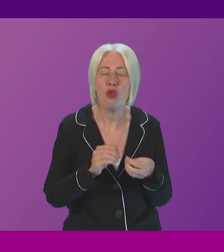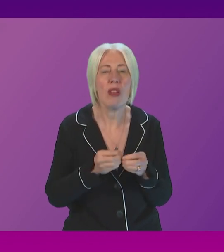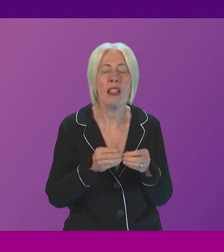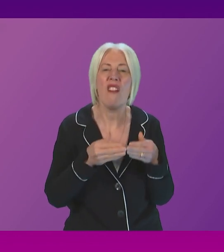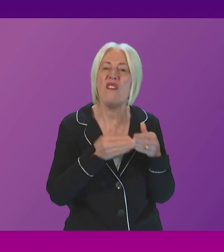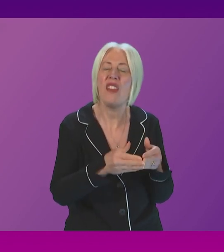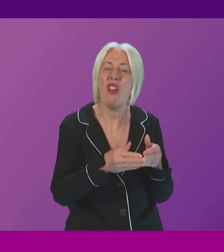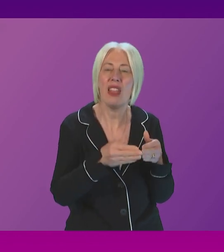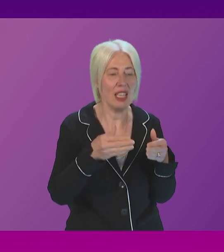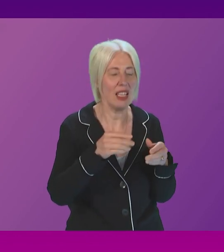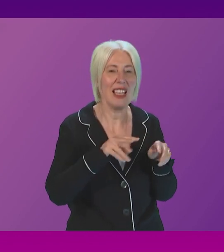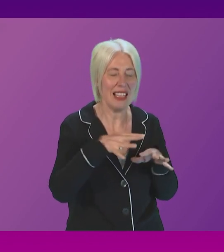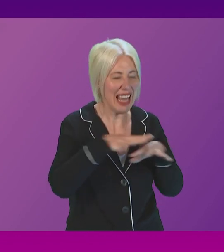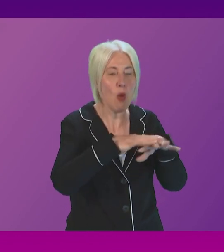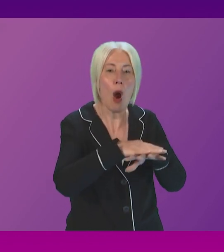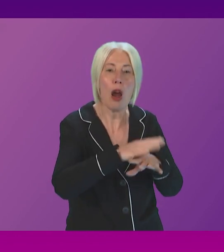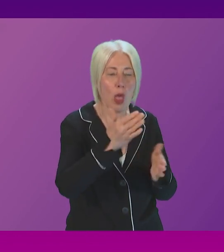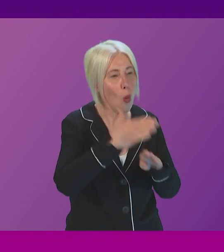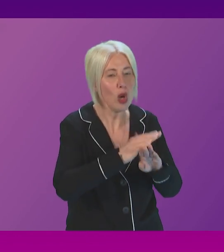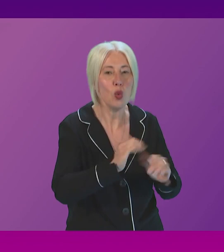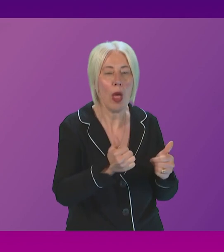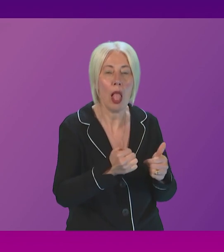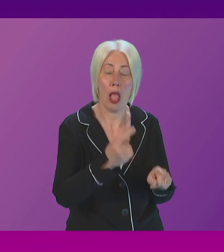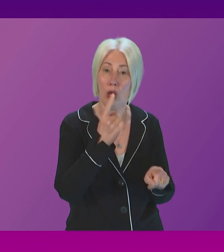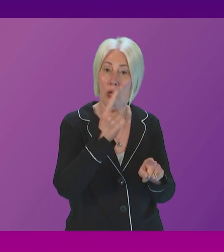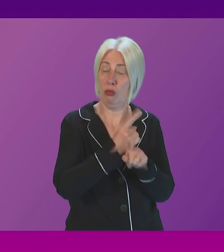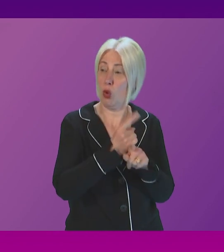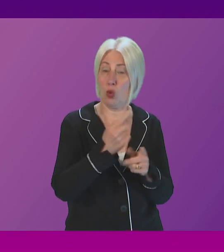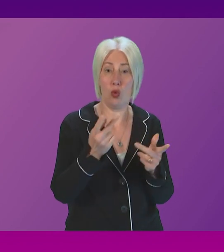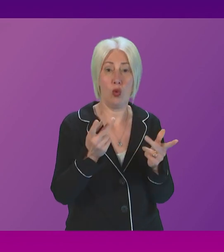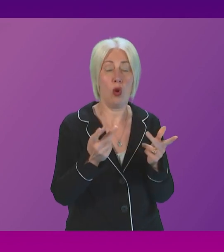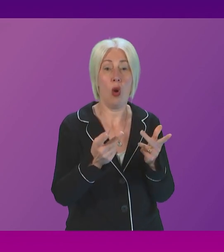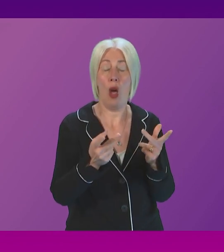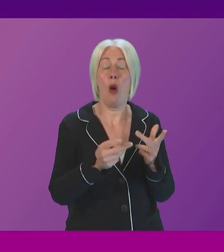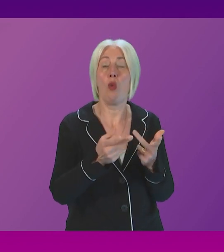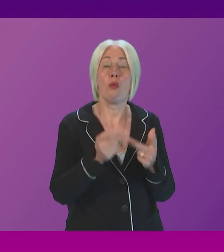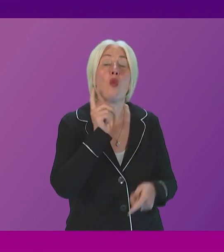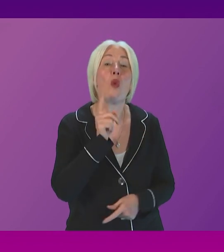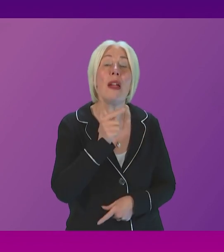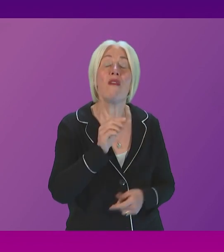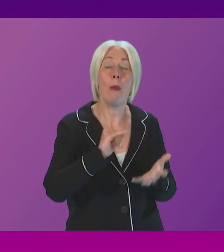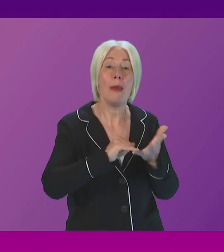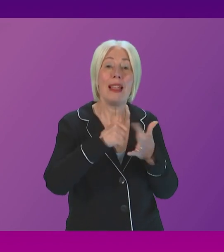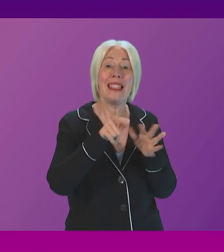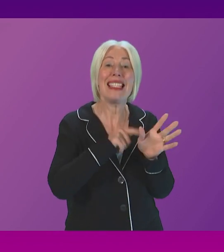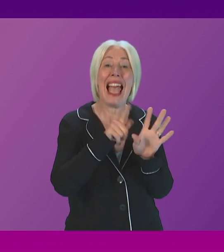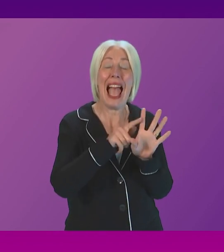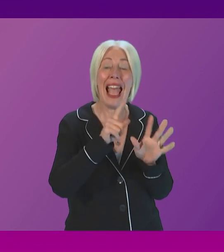causing chaos. We spoke to Eileen MacDonald of the Doune Braes hotel on Lewis. She said: